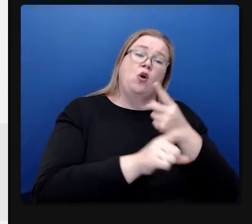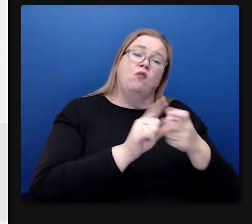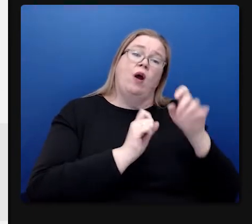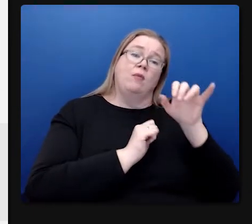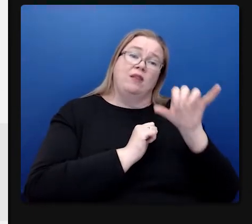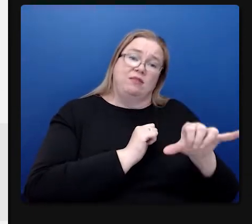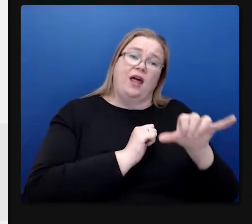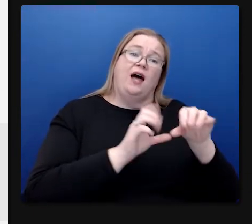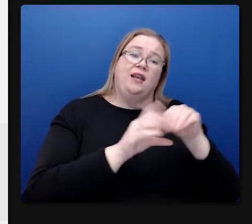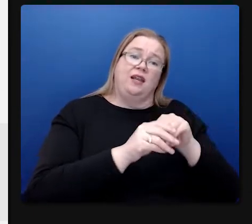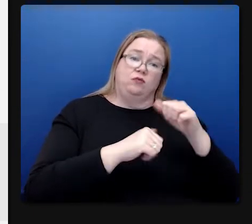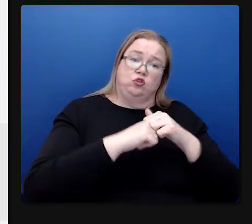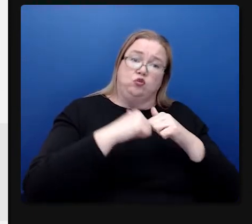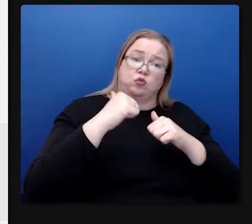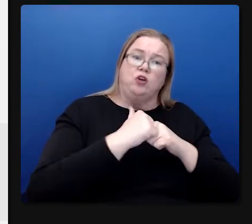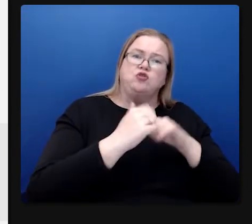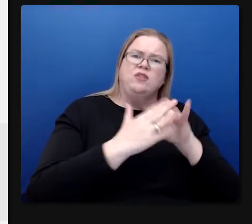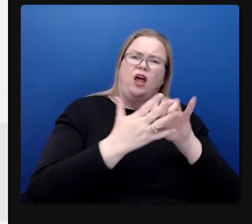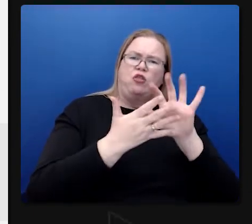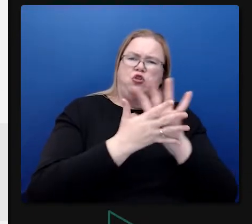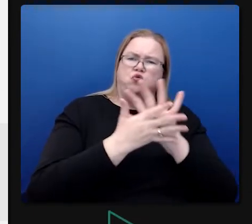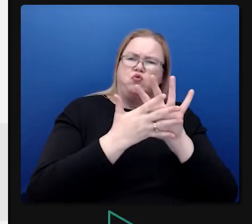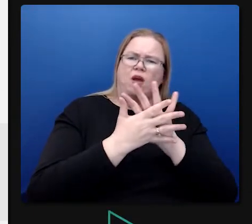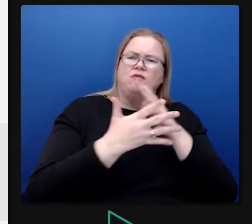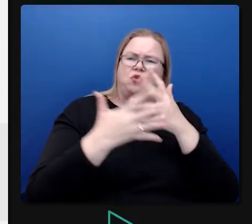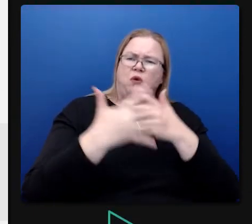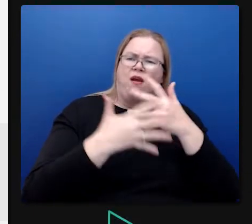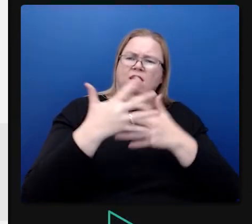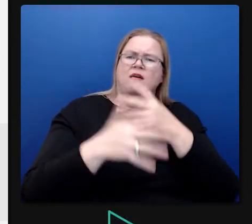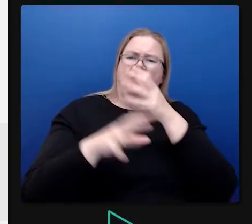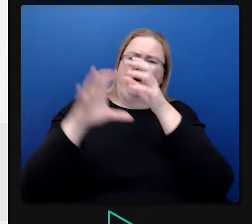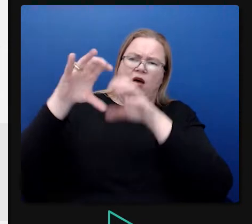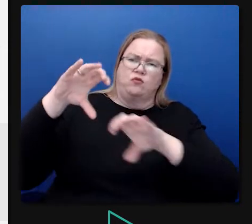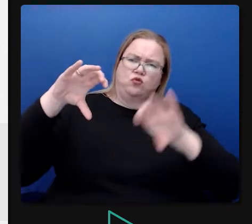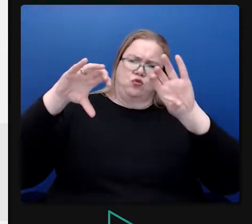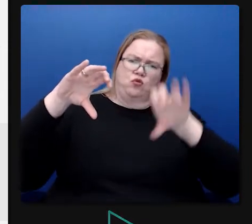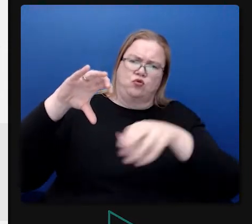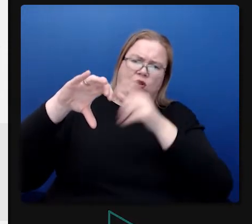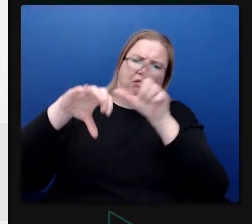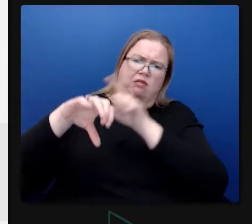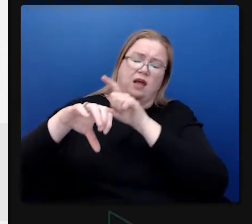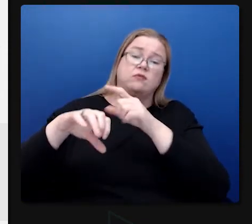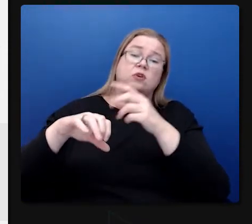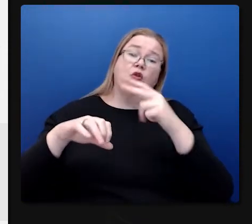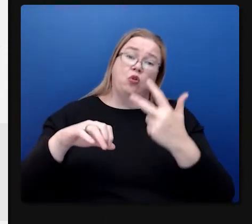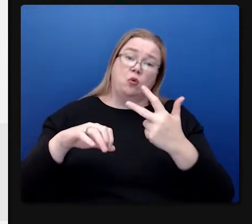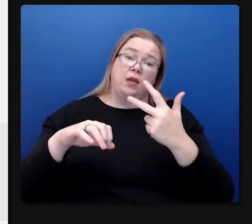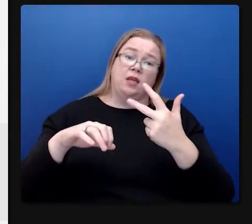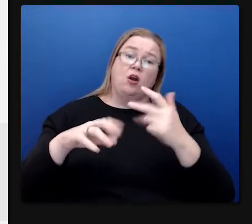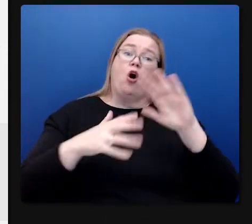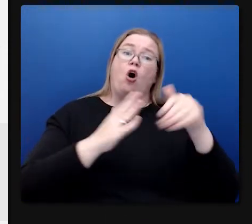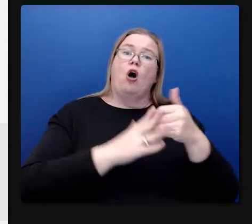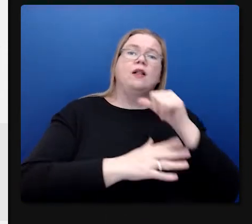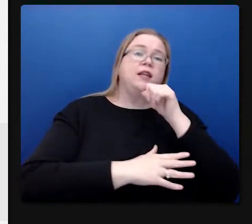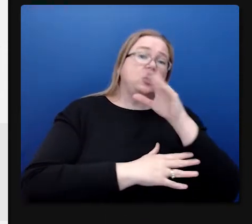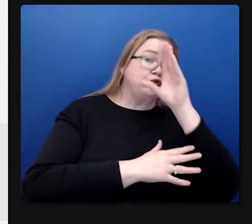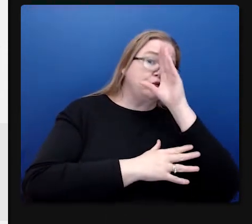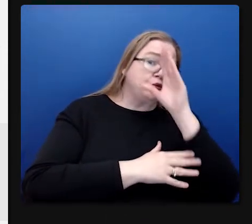from that owned infrastructure. That's the gray half-circle on the left-hand side of the diagram. And then Scope three is all of the indirect emissions